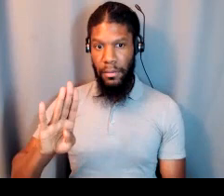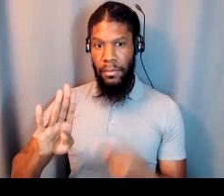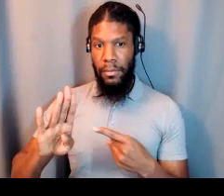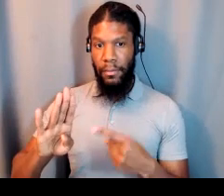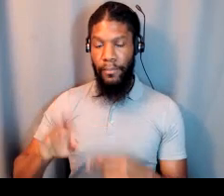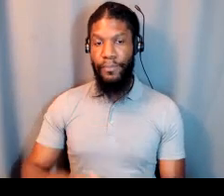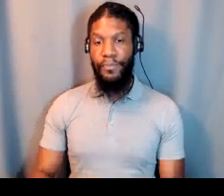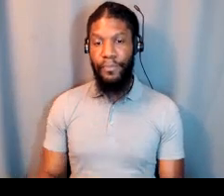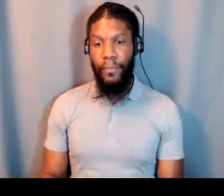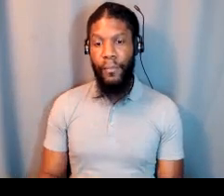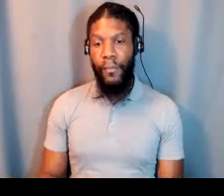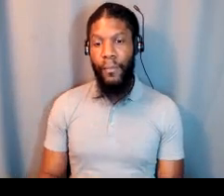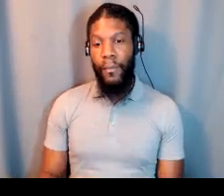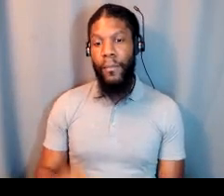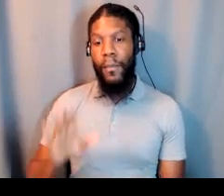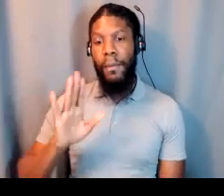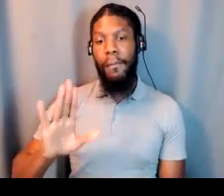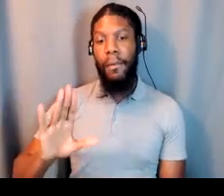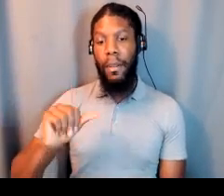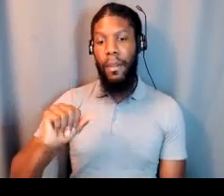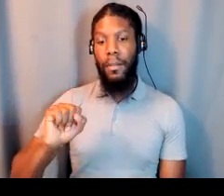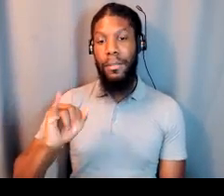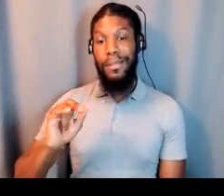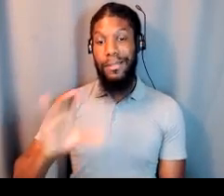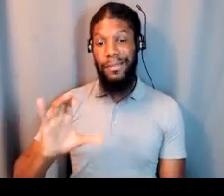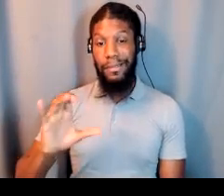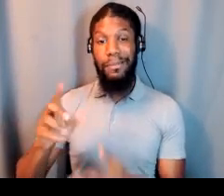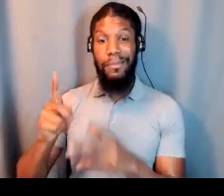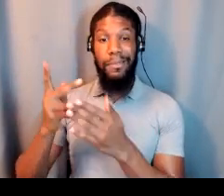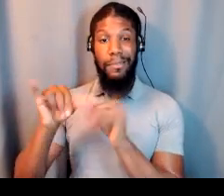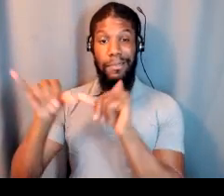Their asynchronous tutoring platform or portal is quite popular.